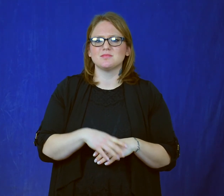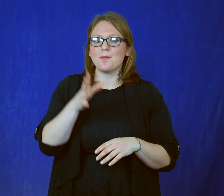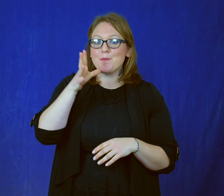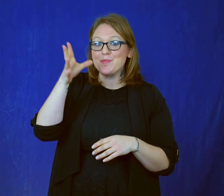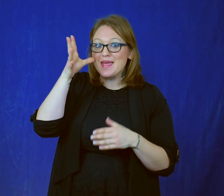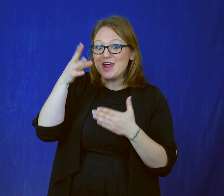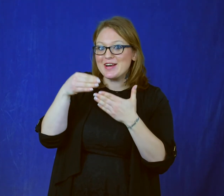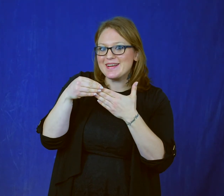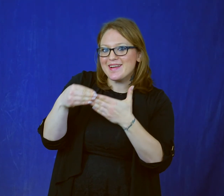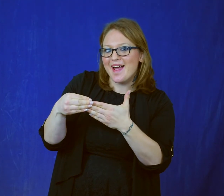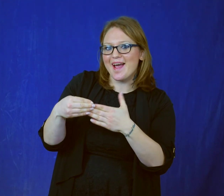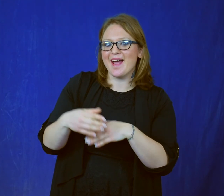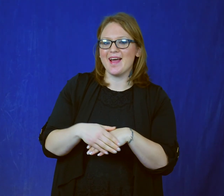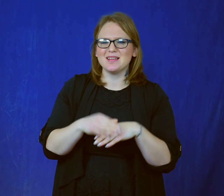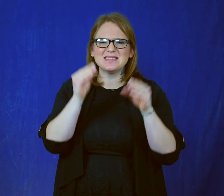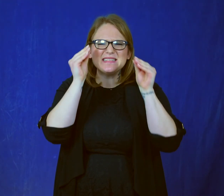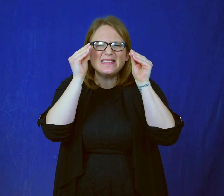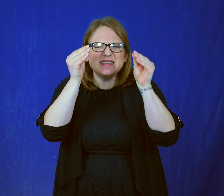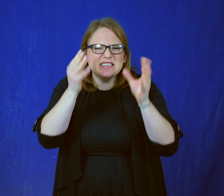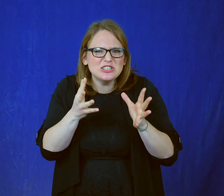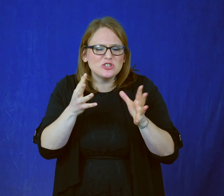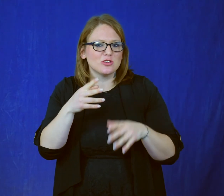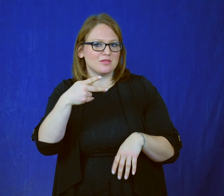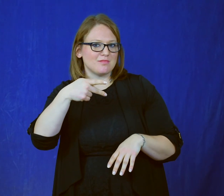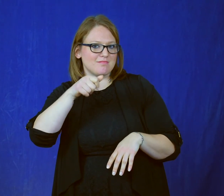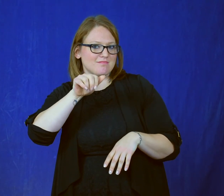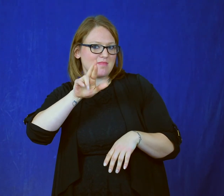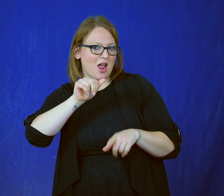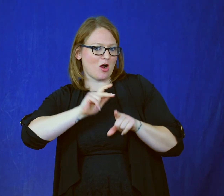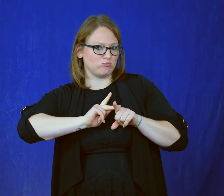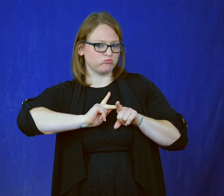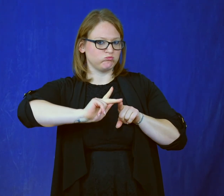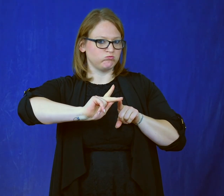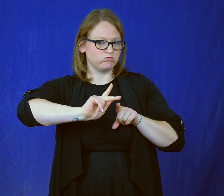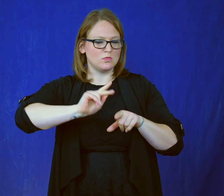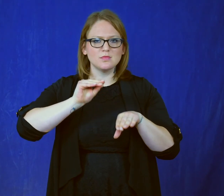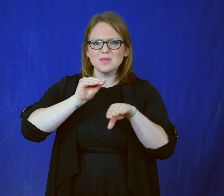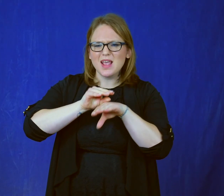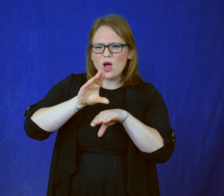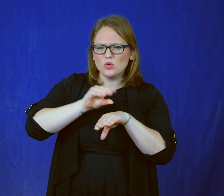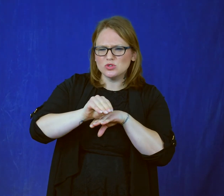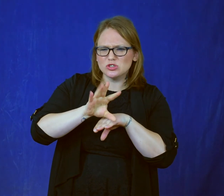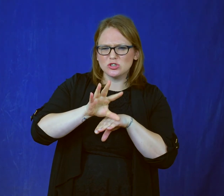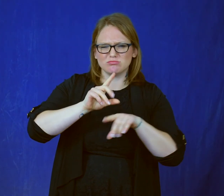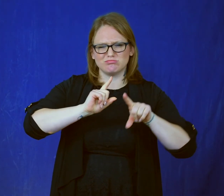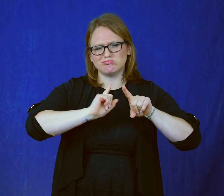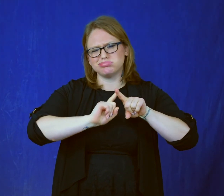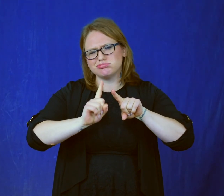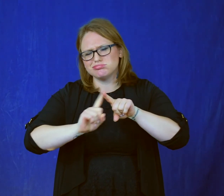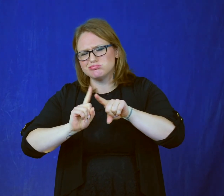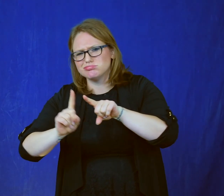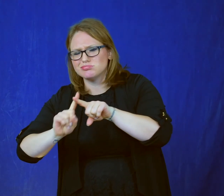and more. They contact their legislators and help get important laws passed.